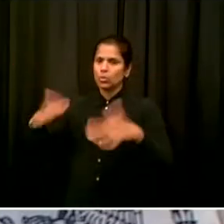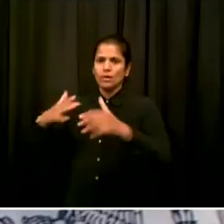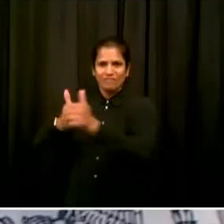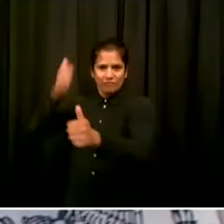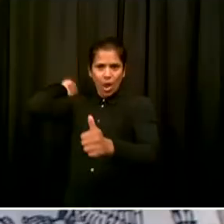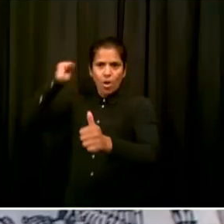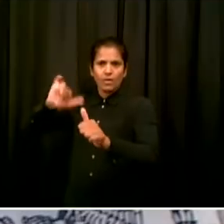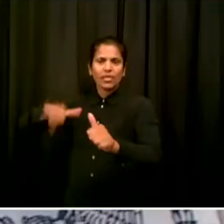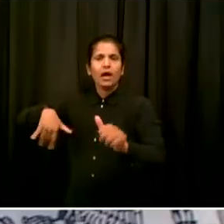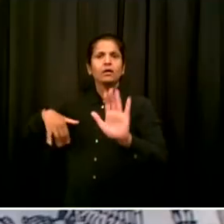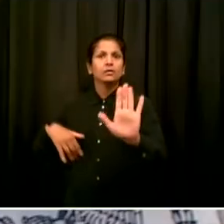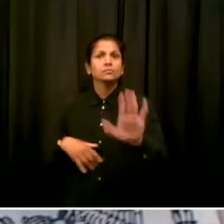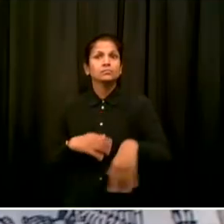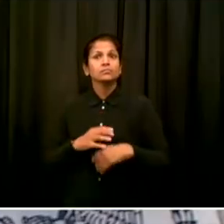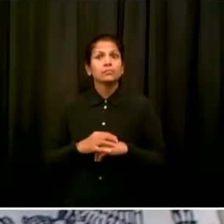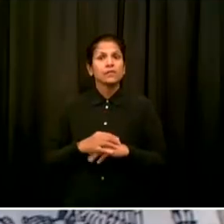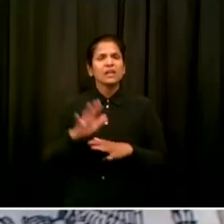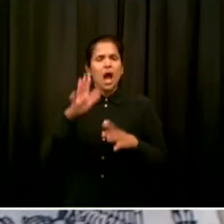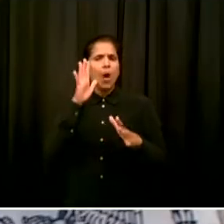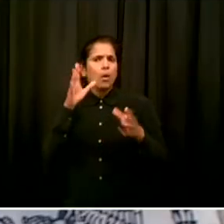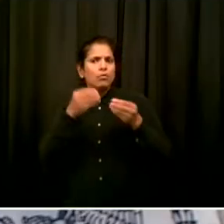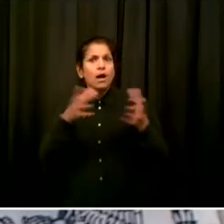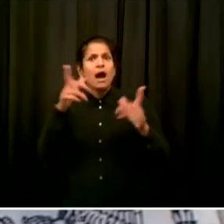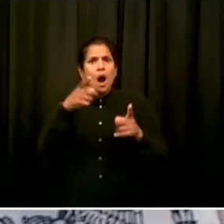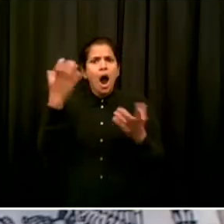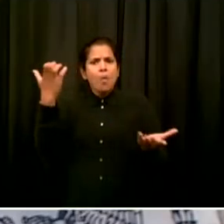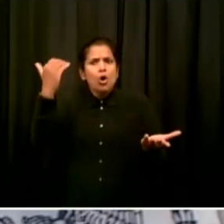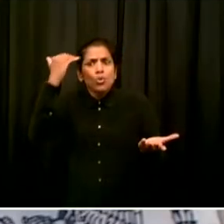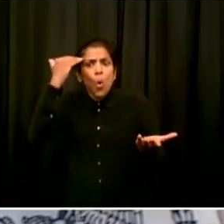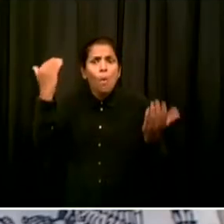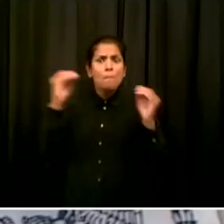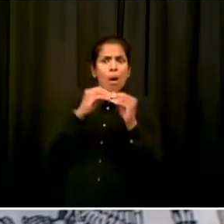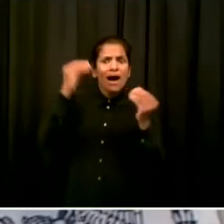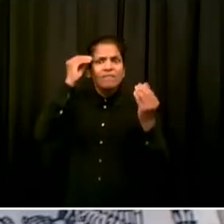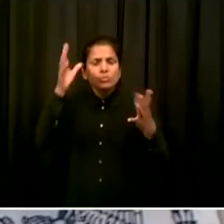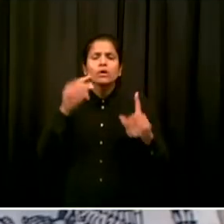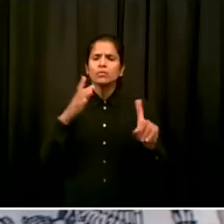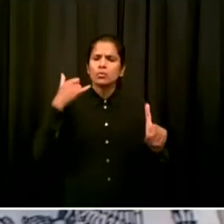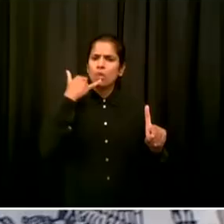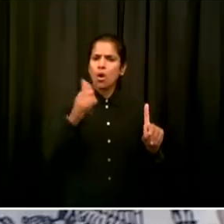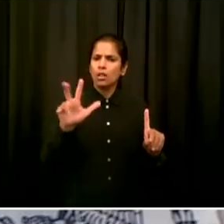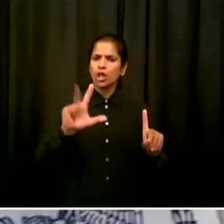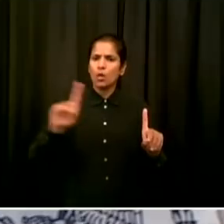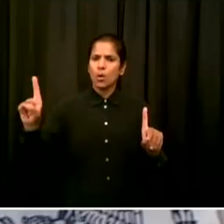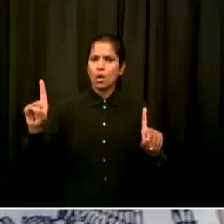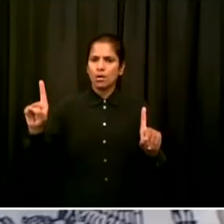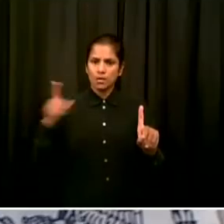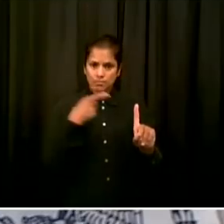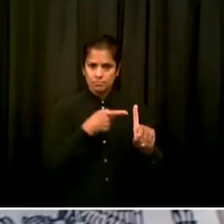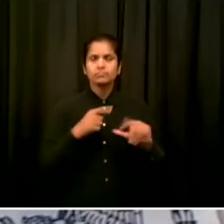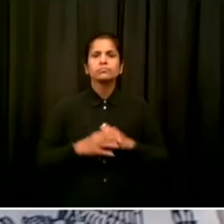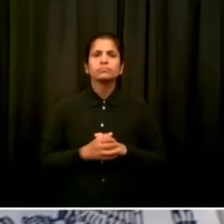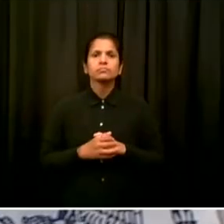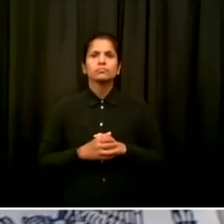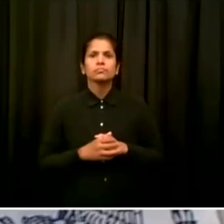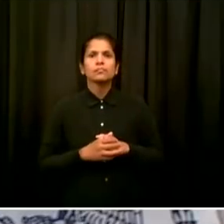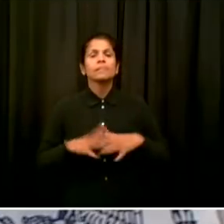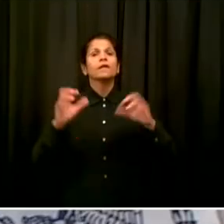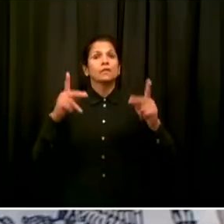CLOSED FOR A REAOSN, PLEASE, EVERYONE, TAKE